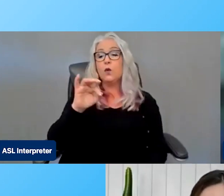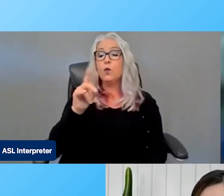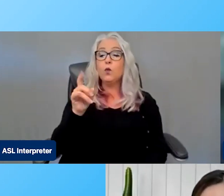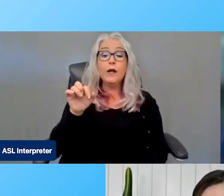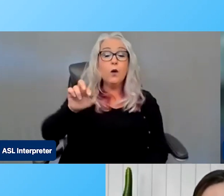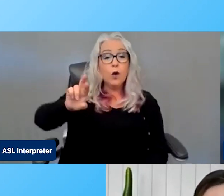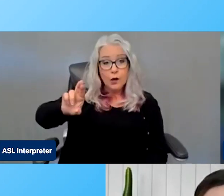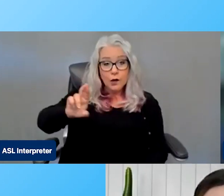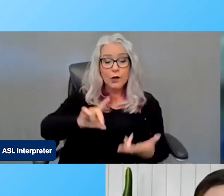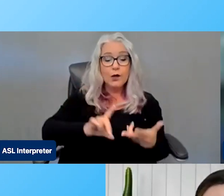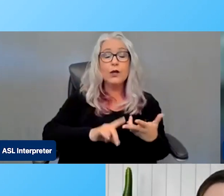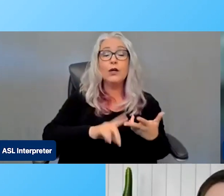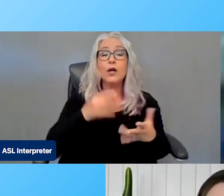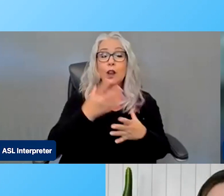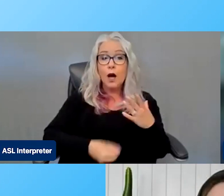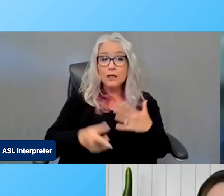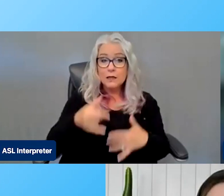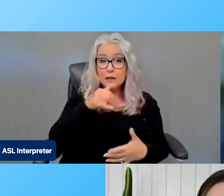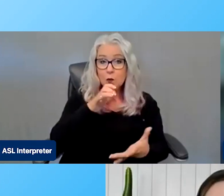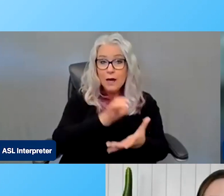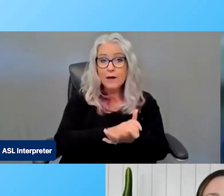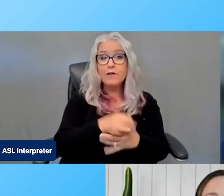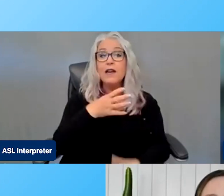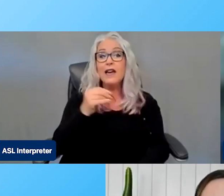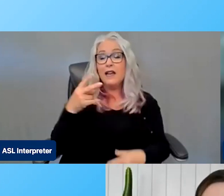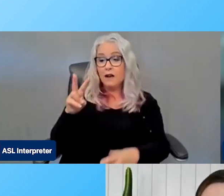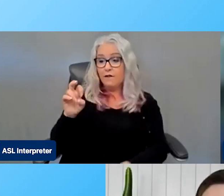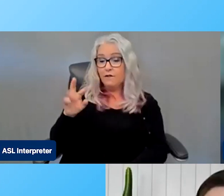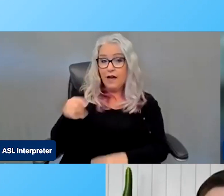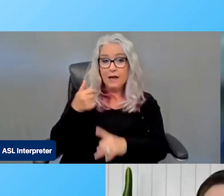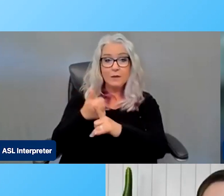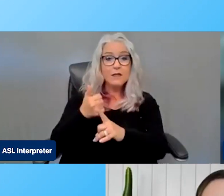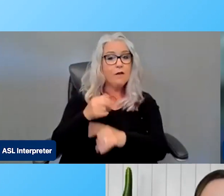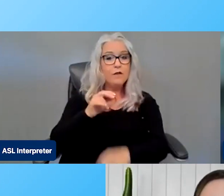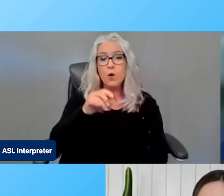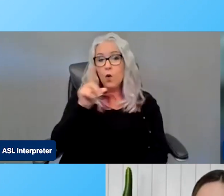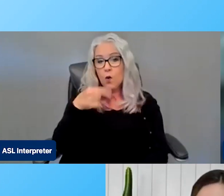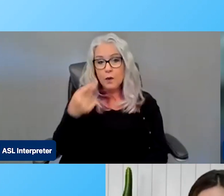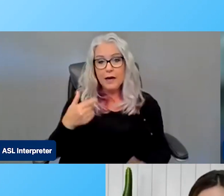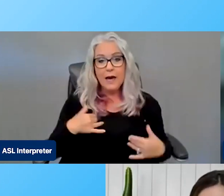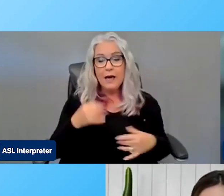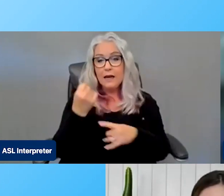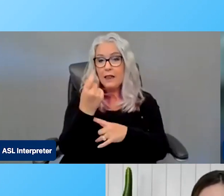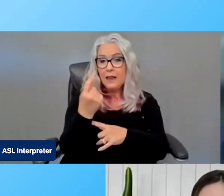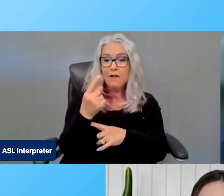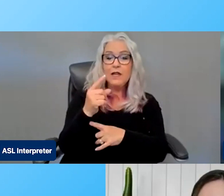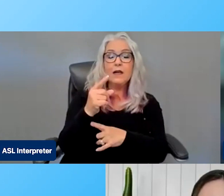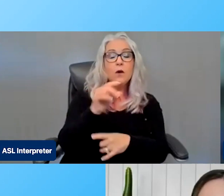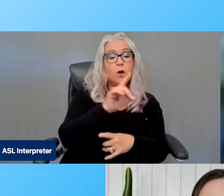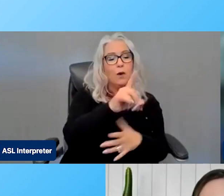his only source of income was 1100 monthly from Social Security. He had no homeowners insurance and no Veterans benefits.